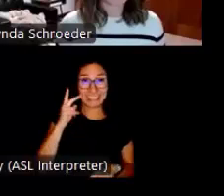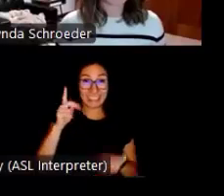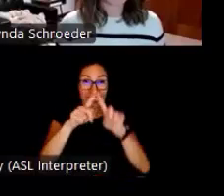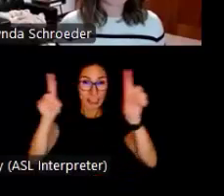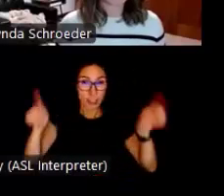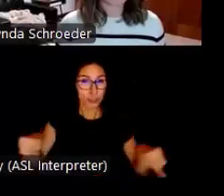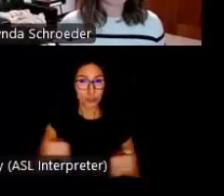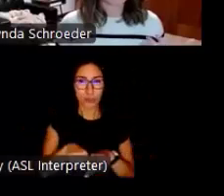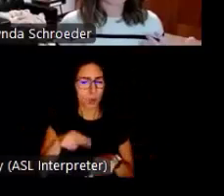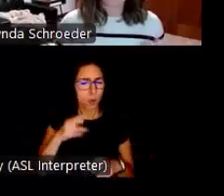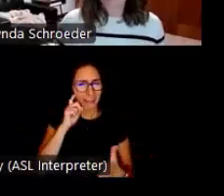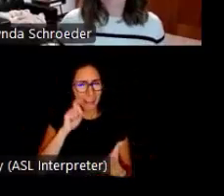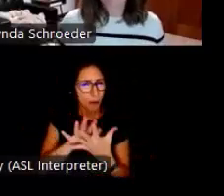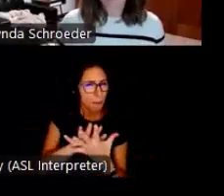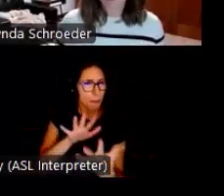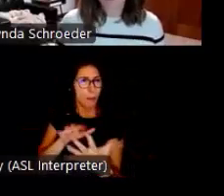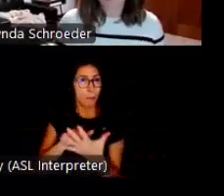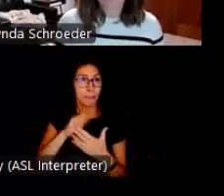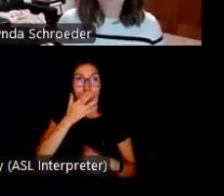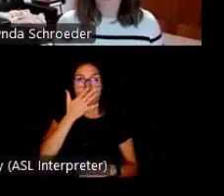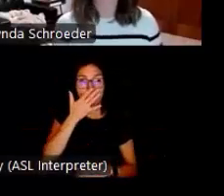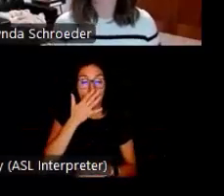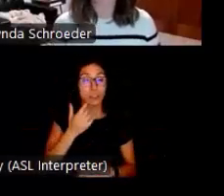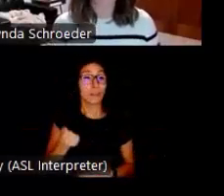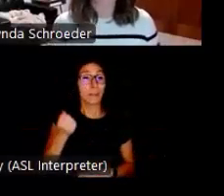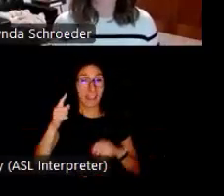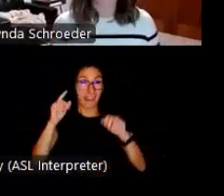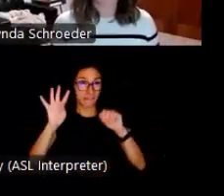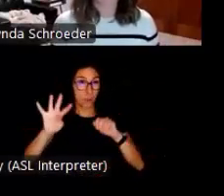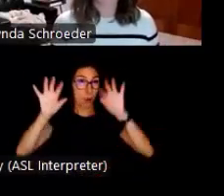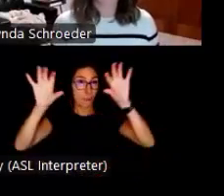I just want to share that in the top left corner is a map of the United States.